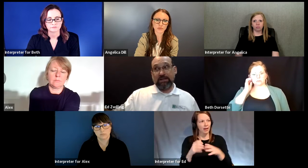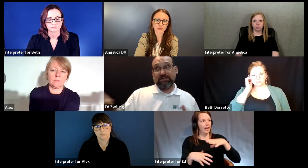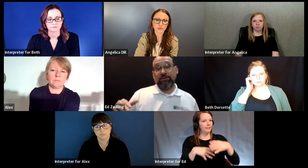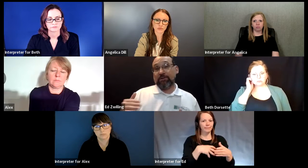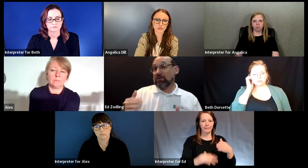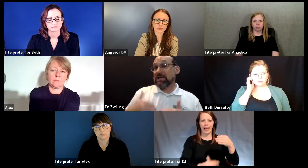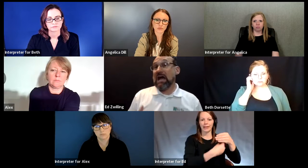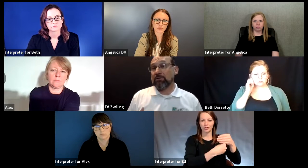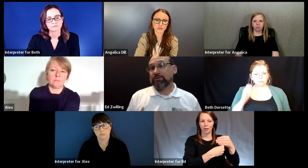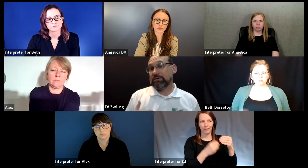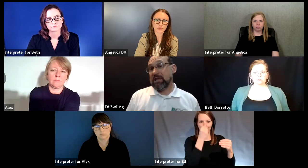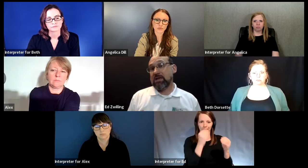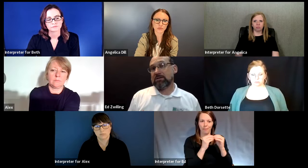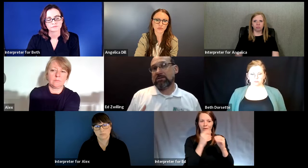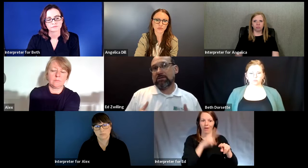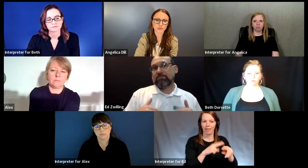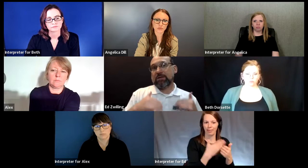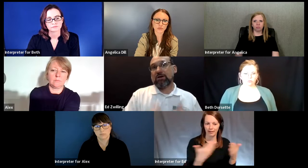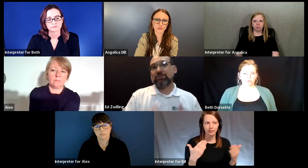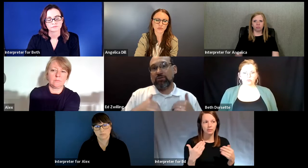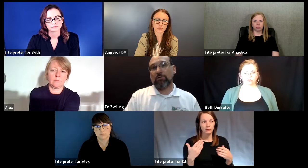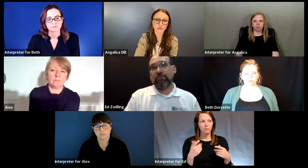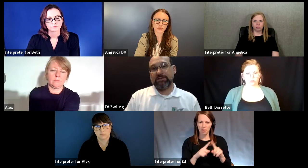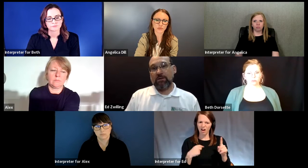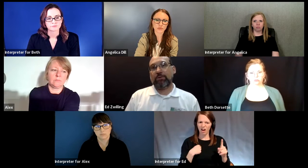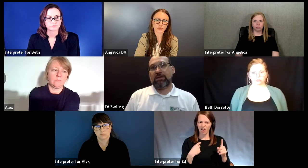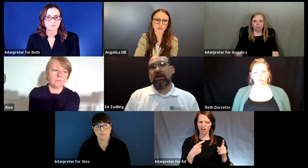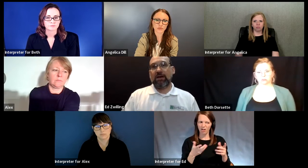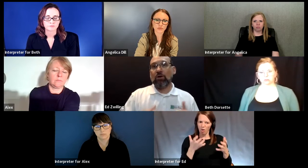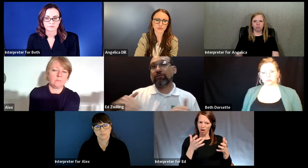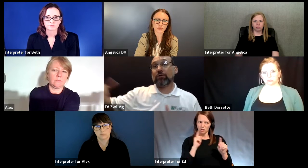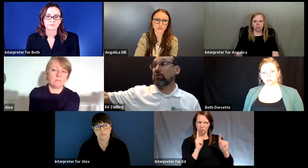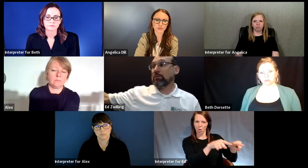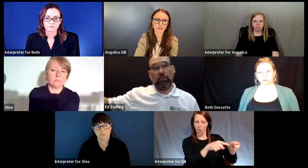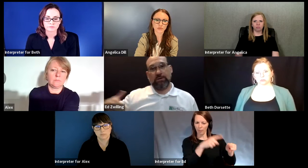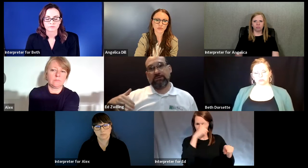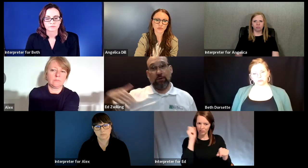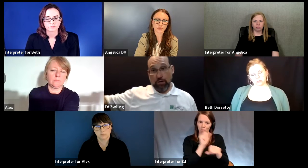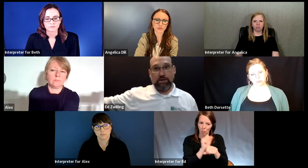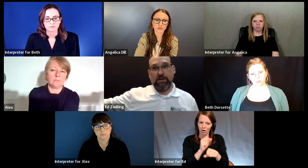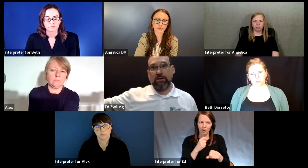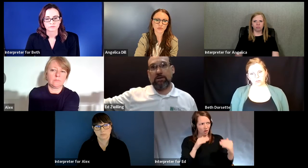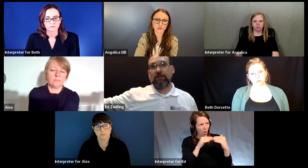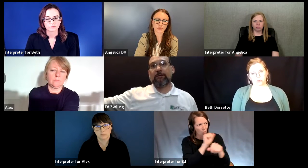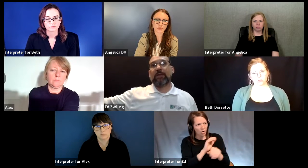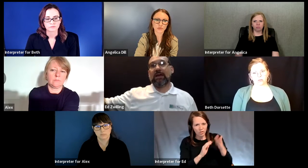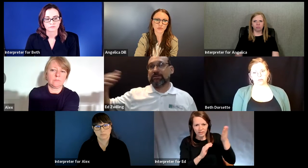But it's something that you're entitled to attend because you work for this company. And all of your co-employees are going.